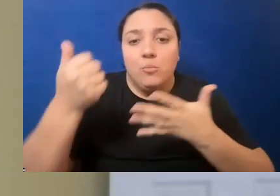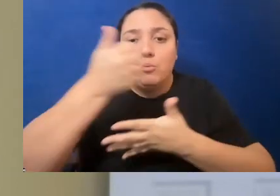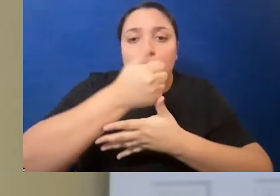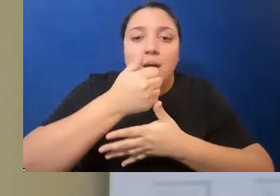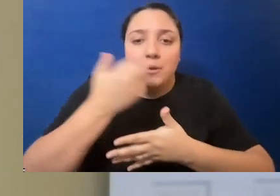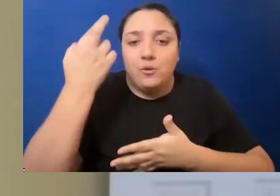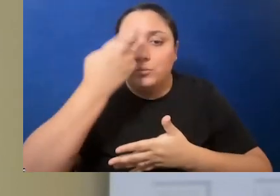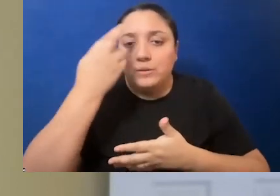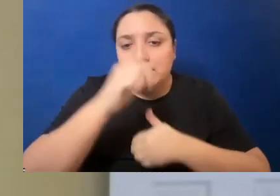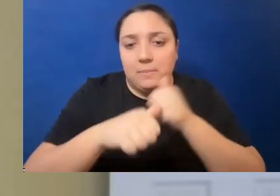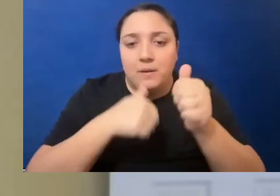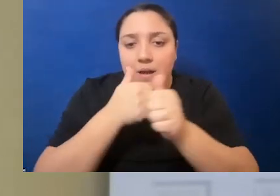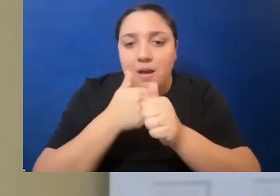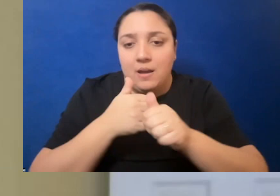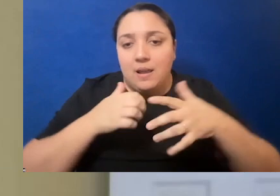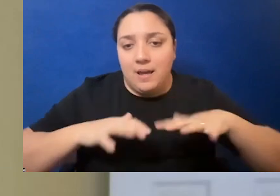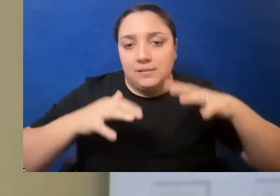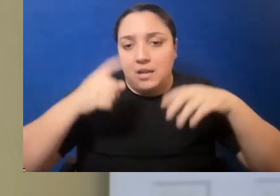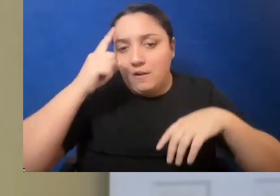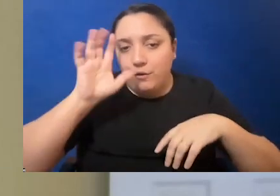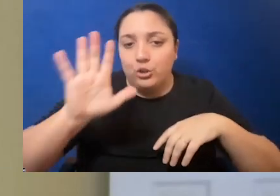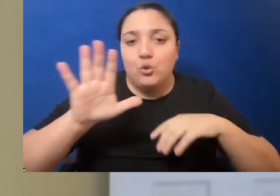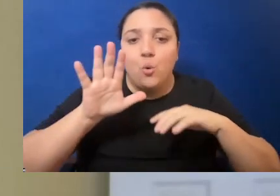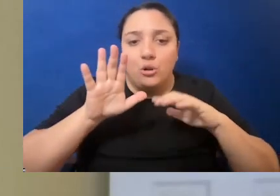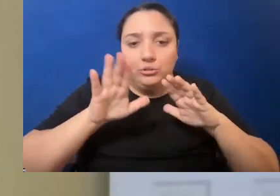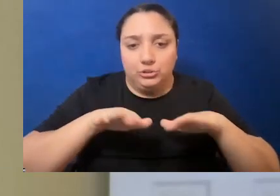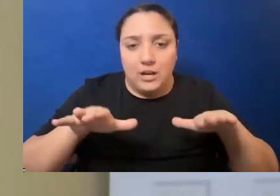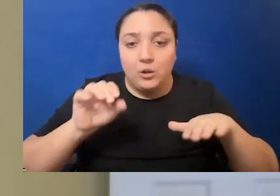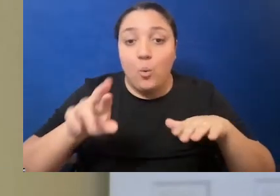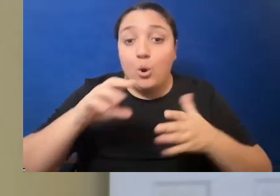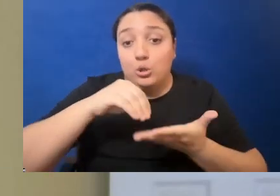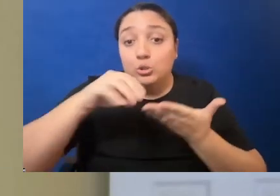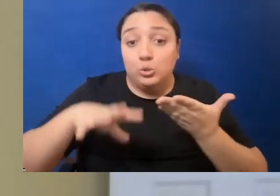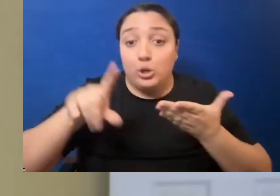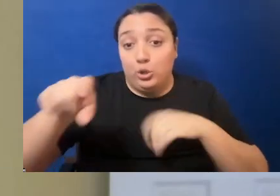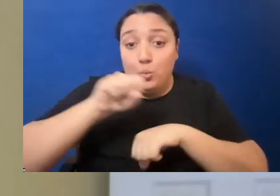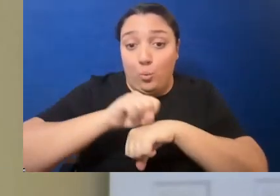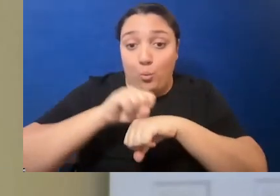THE NEXT ONE. WHAT IS THE PRIMARY SOURCE OF